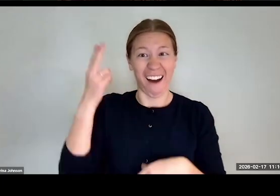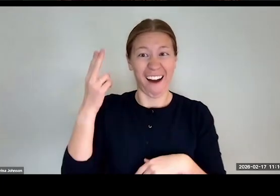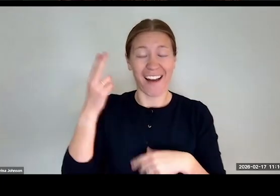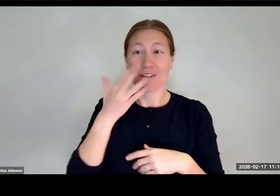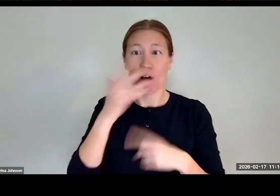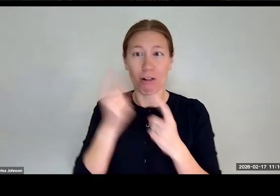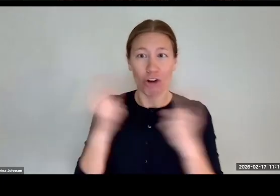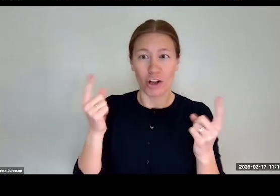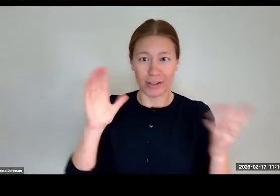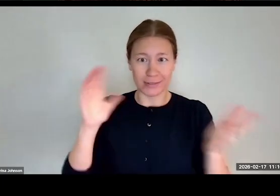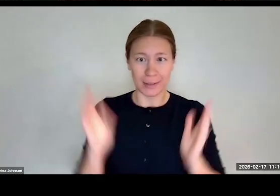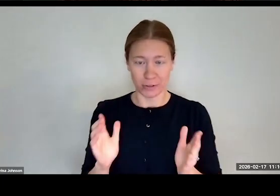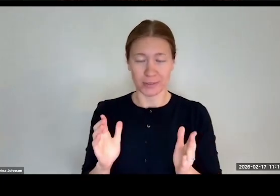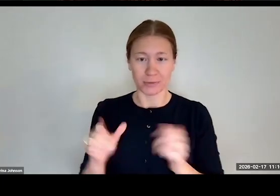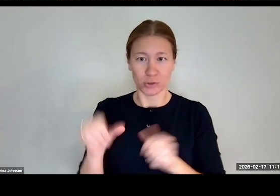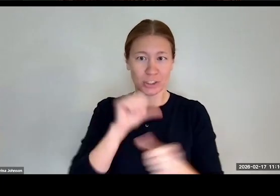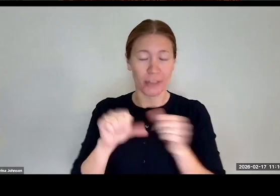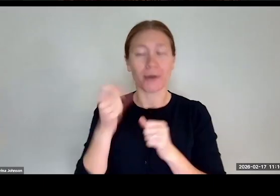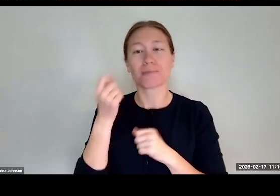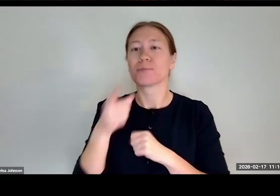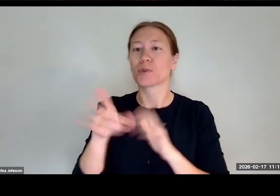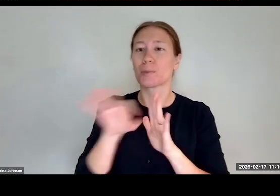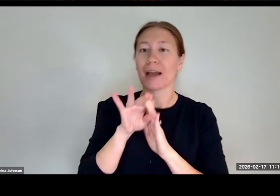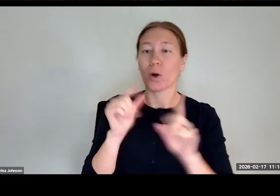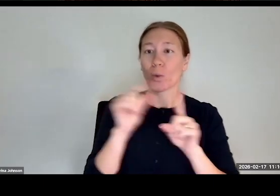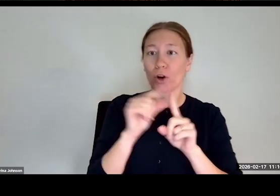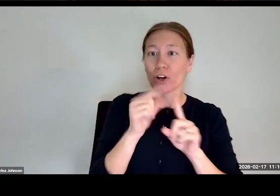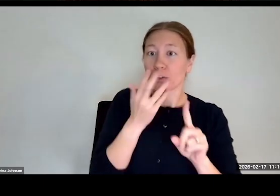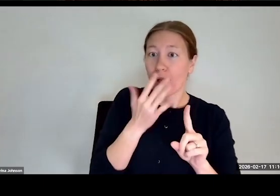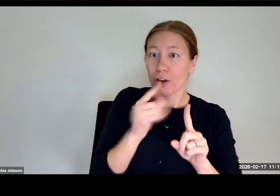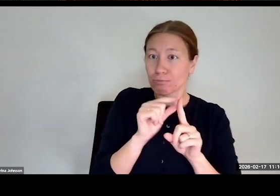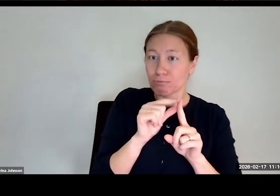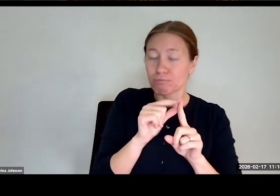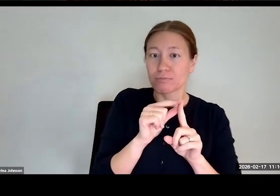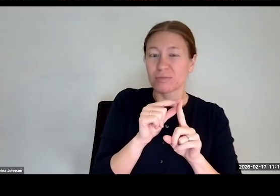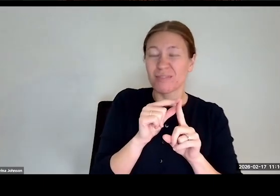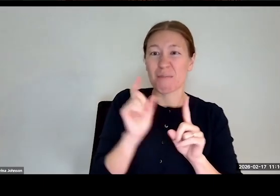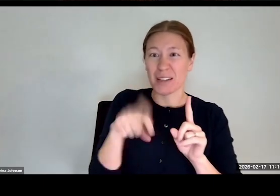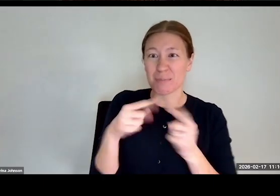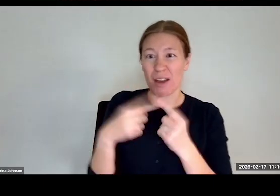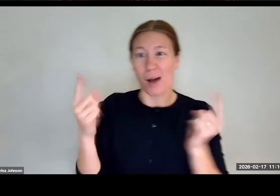So when we're selecting text colors, we wanna make sure that they have high contrast compared to our background colors.